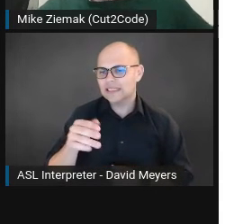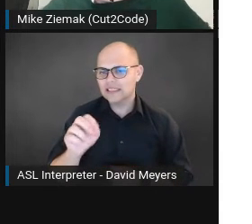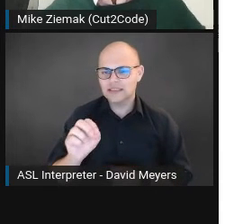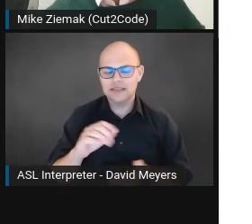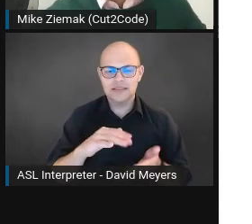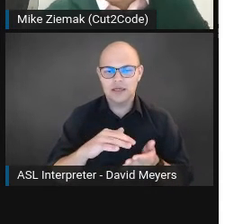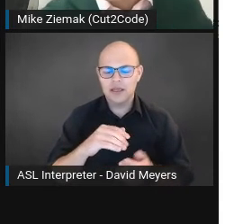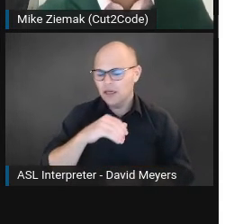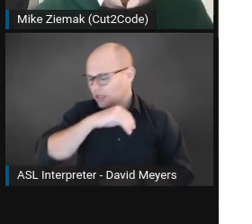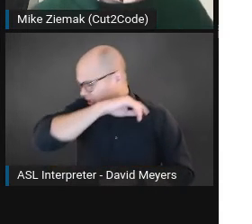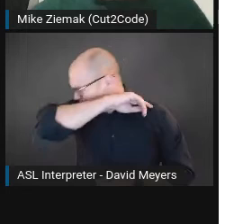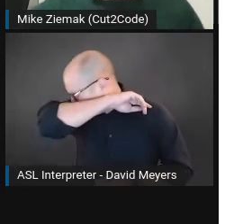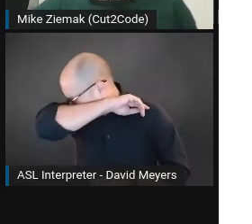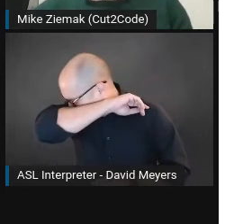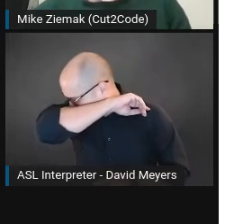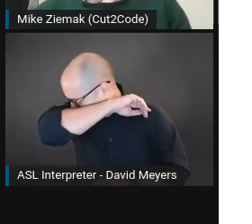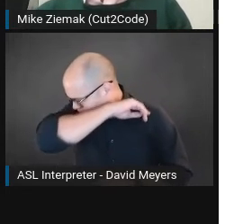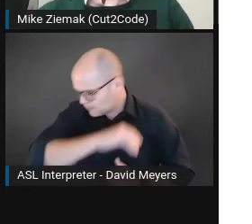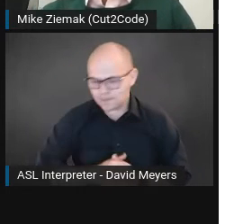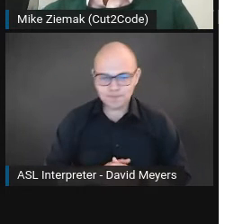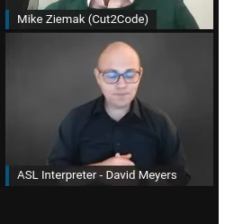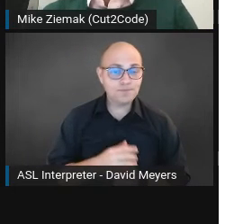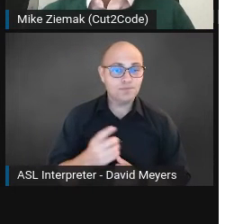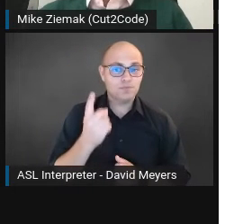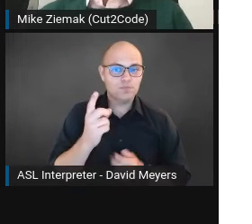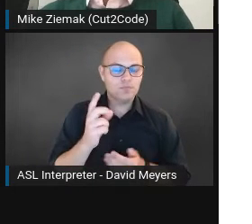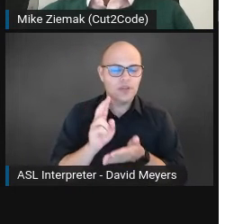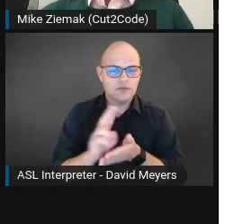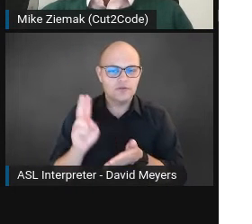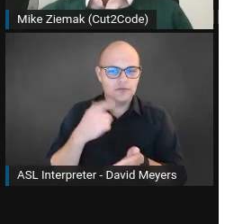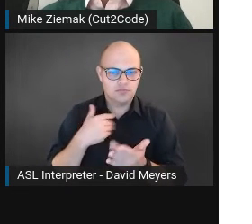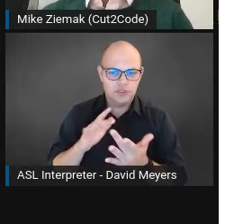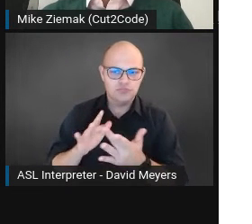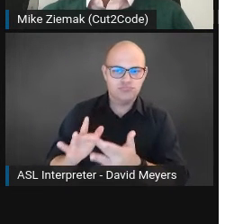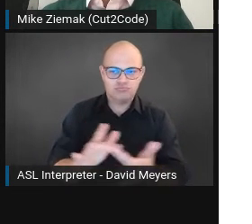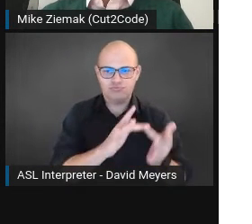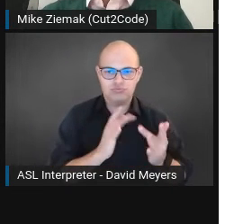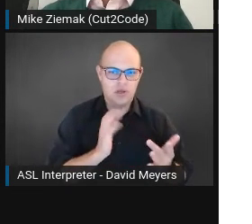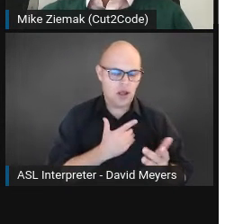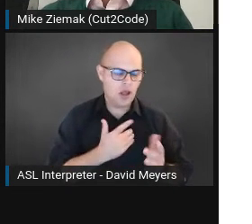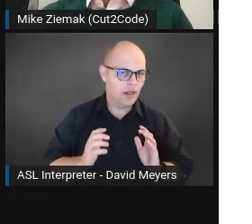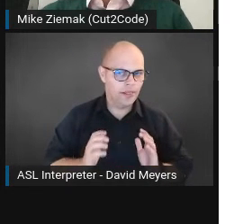One of the universities in the US reached out to our clients, our agency clients as they needed help